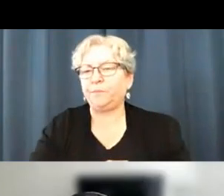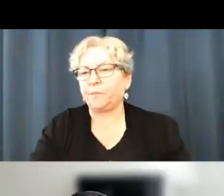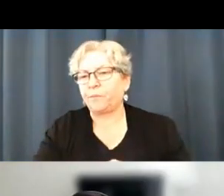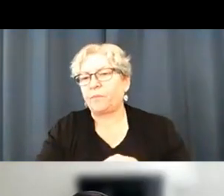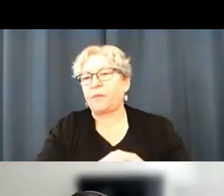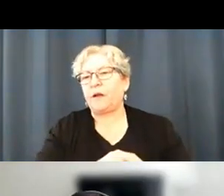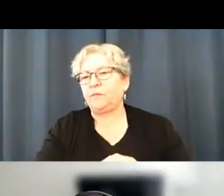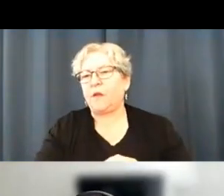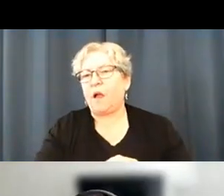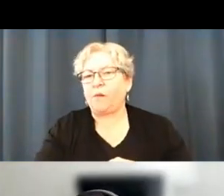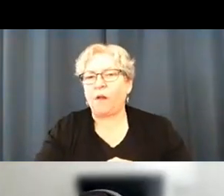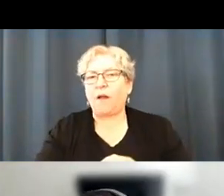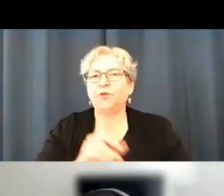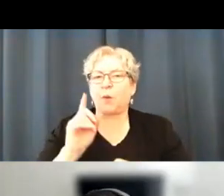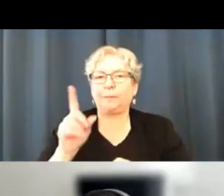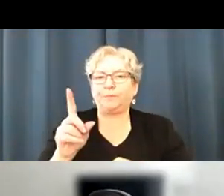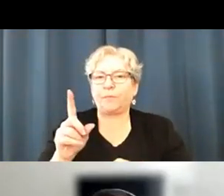Actually, on this slide, we've got a diagram with...